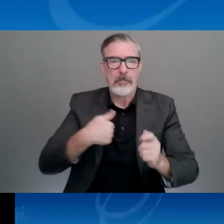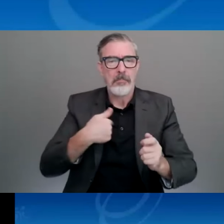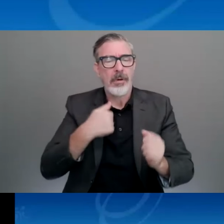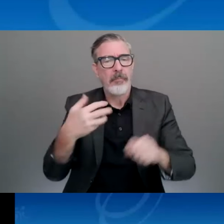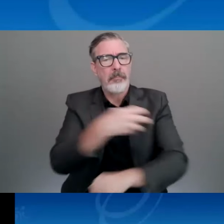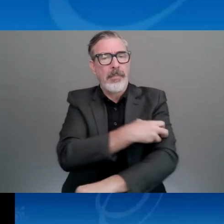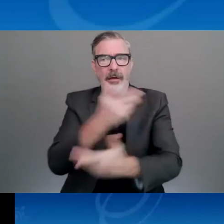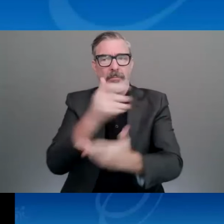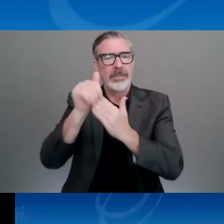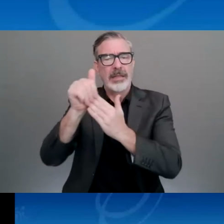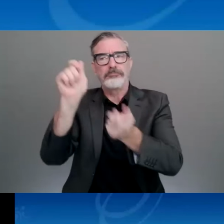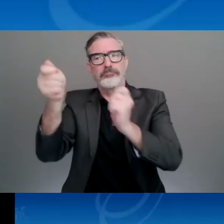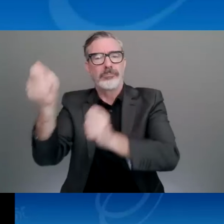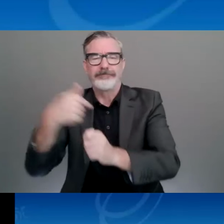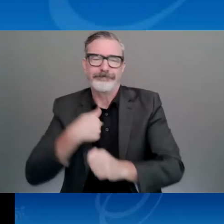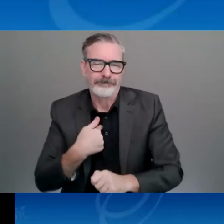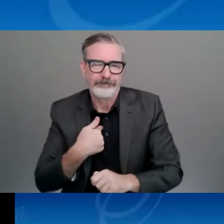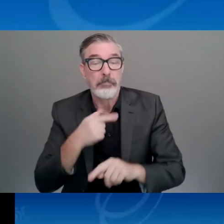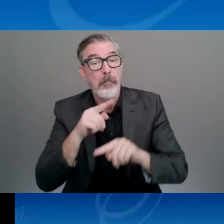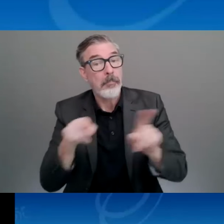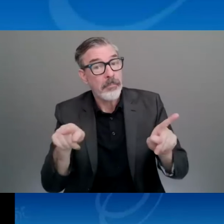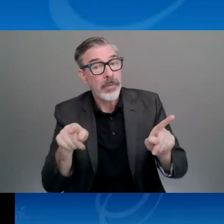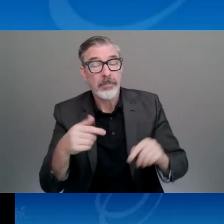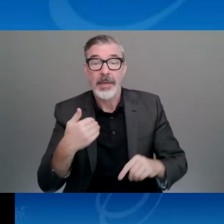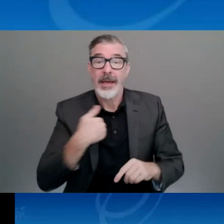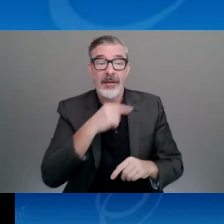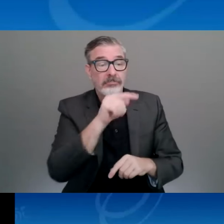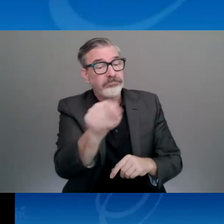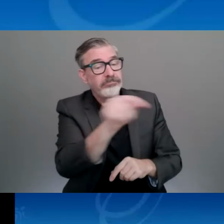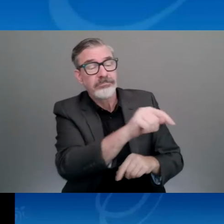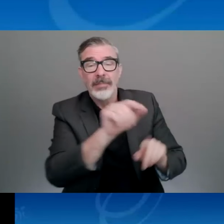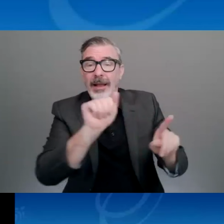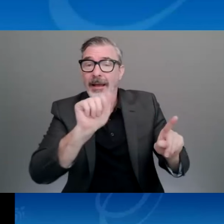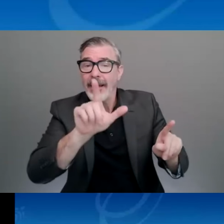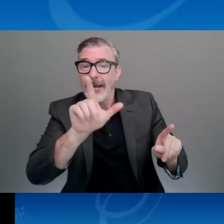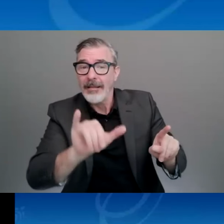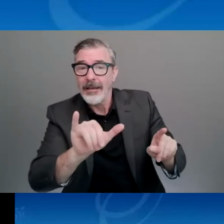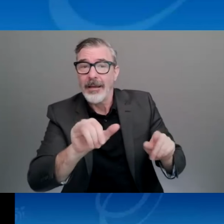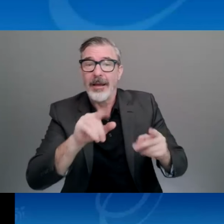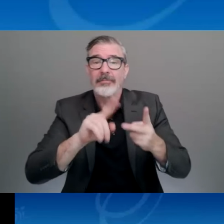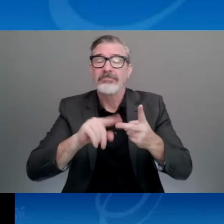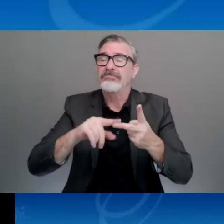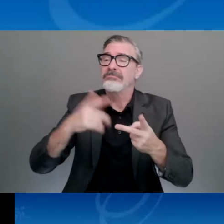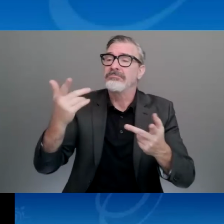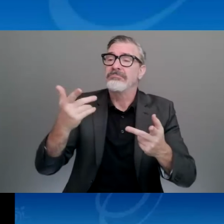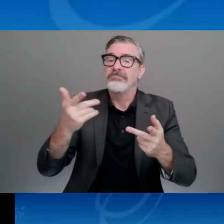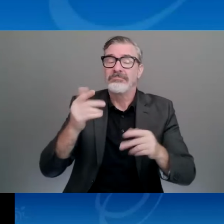but through allyship and through the willingness within the cultural identity within my organization,